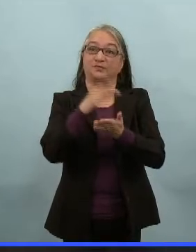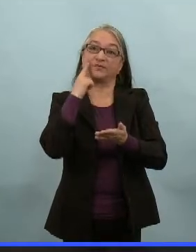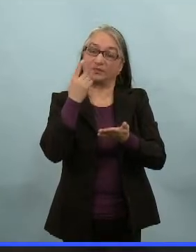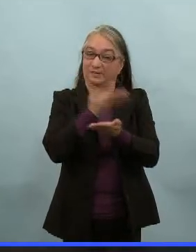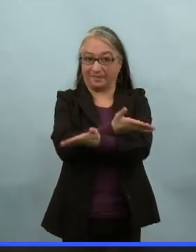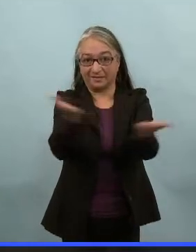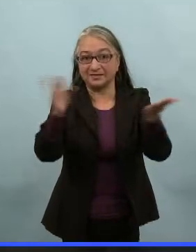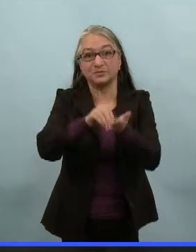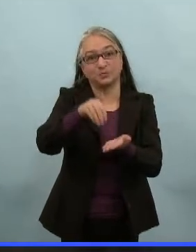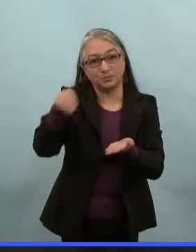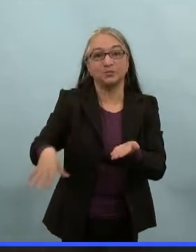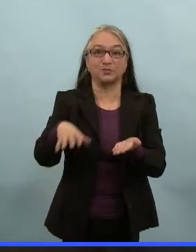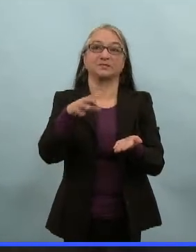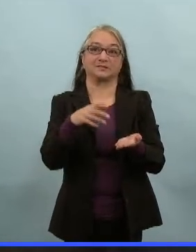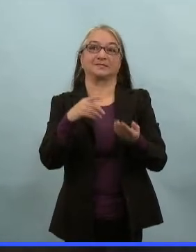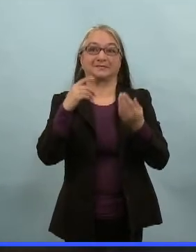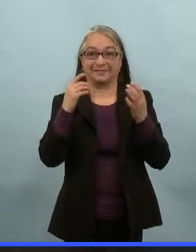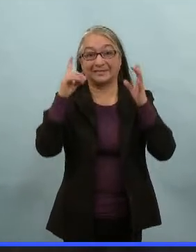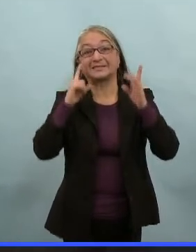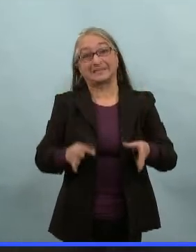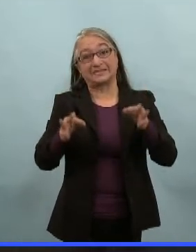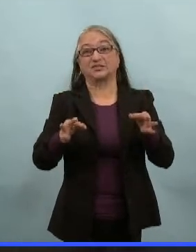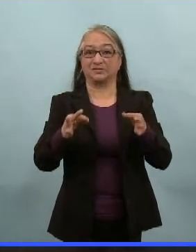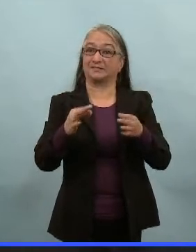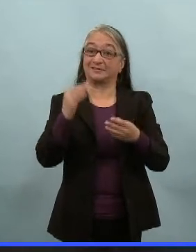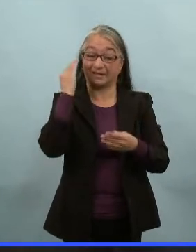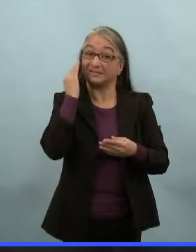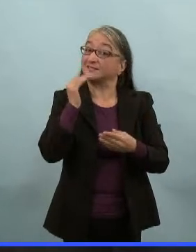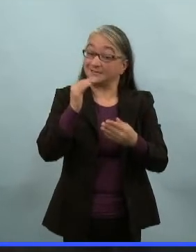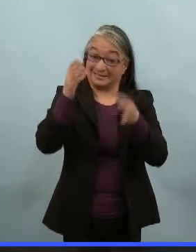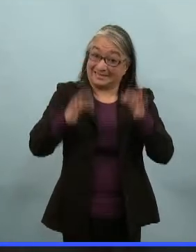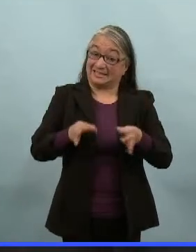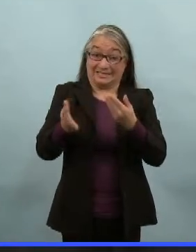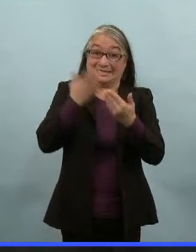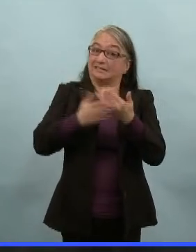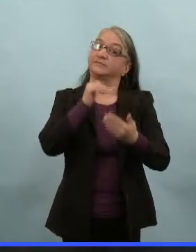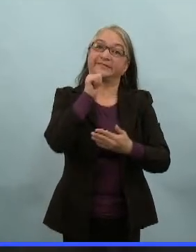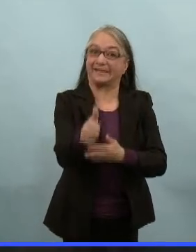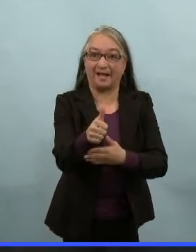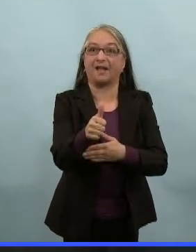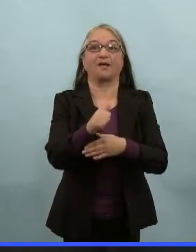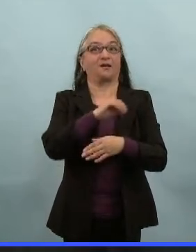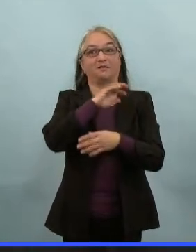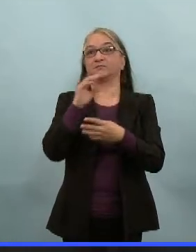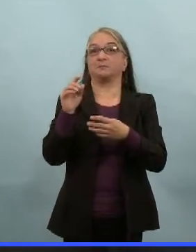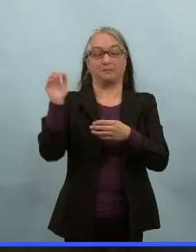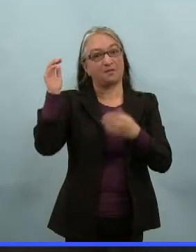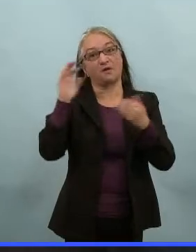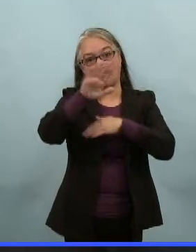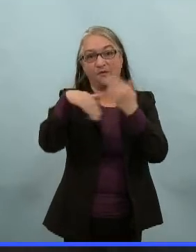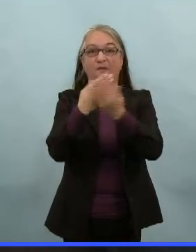everyone can return to school safely today i'm also announcing a new change to testing protocols